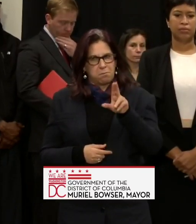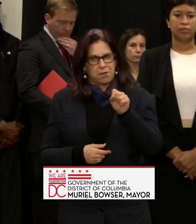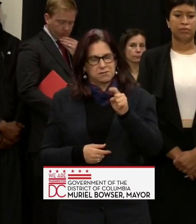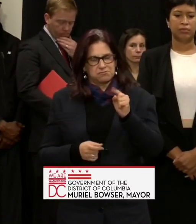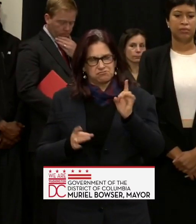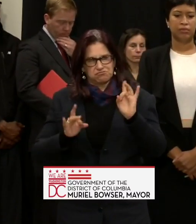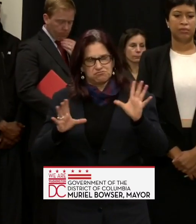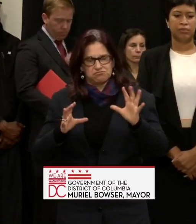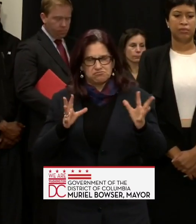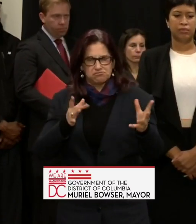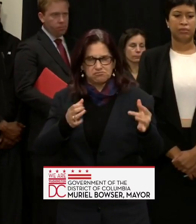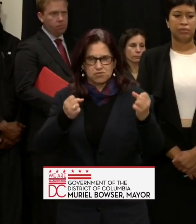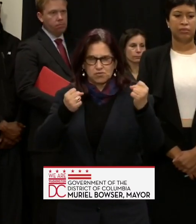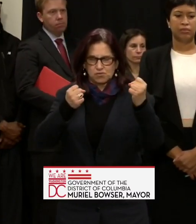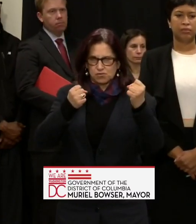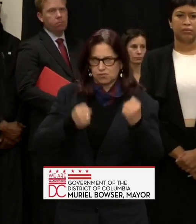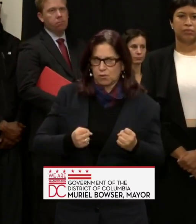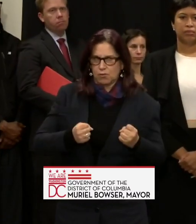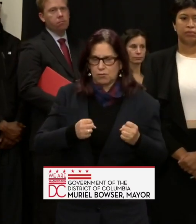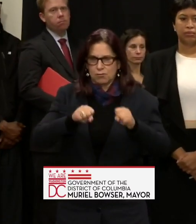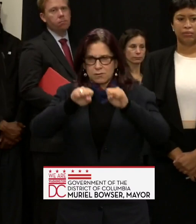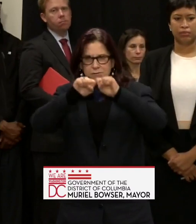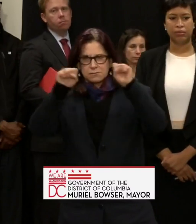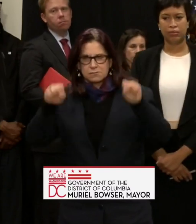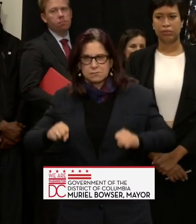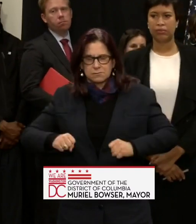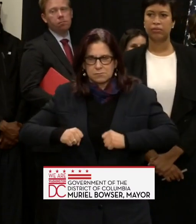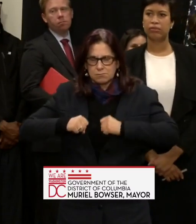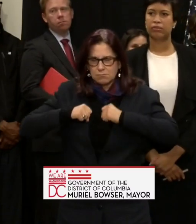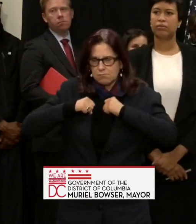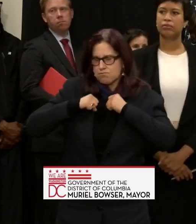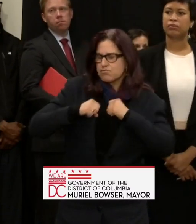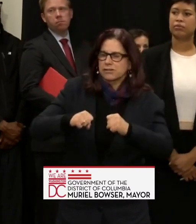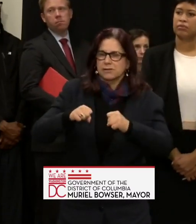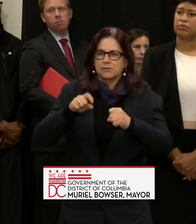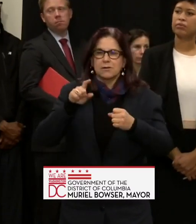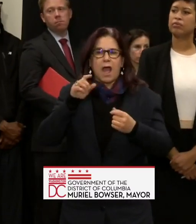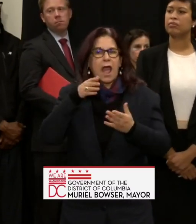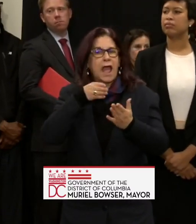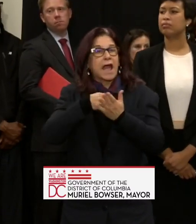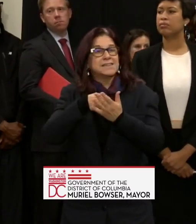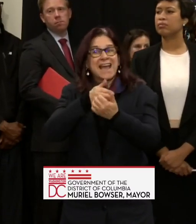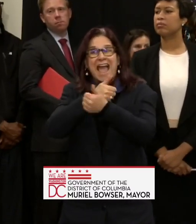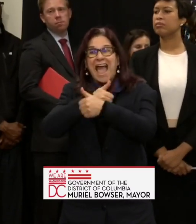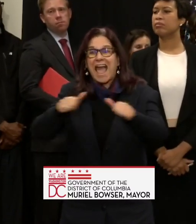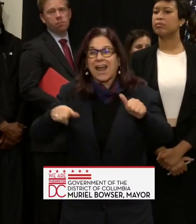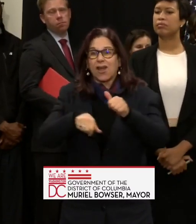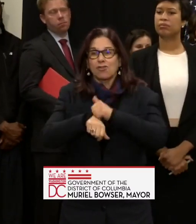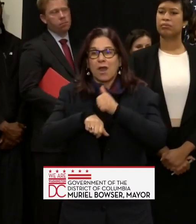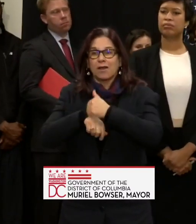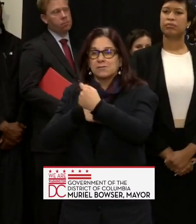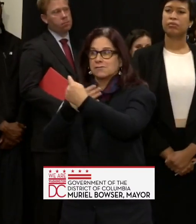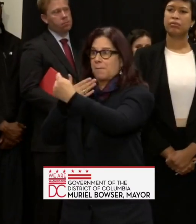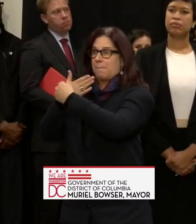THIS WILL BE A MULTI LAYER BUFFER ZONES AROUND ALL OF OUR PROTECTED SITES AS WELL AS THE MOTORCADE ROUTES AND THE PARADE